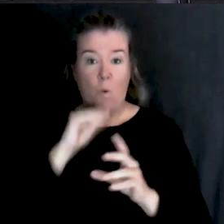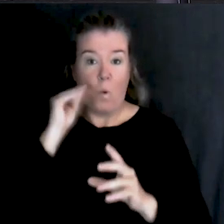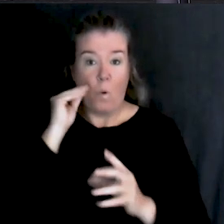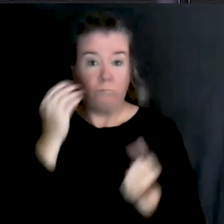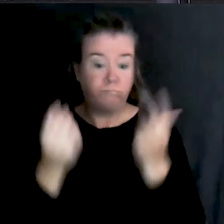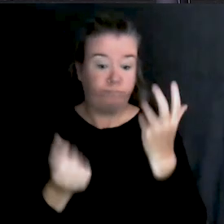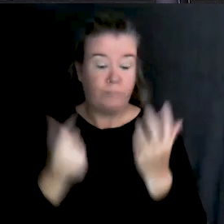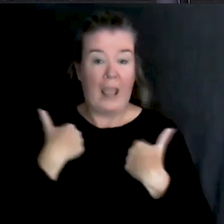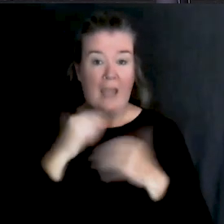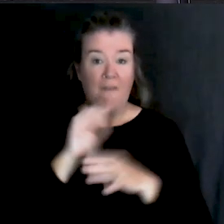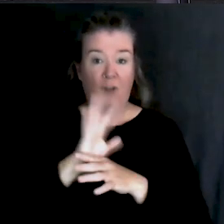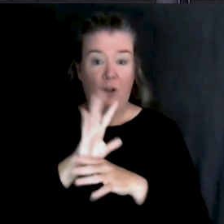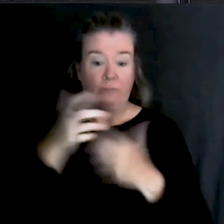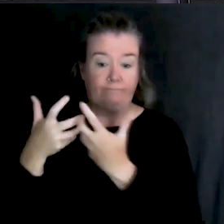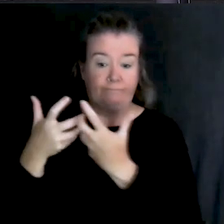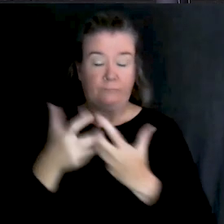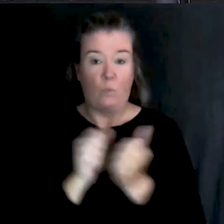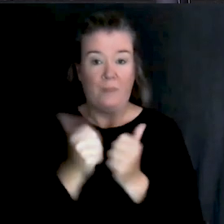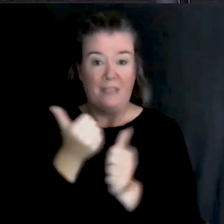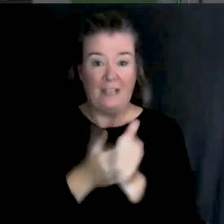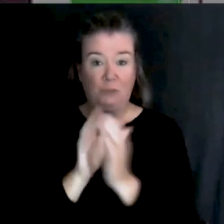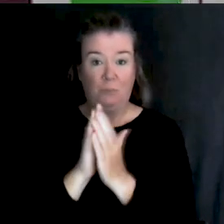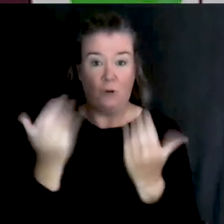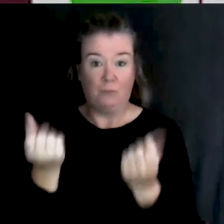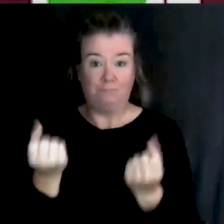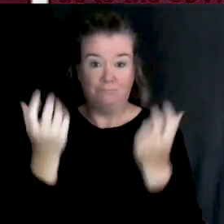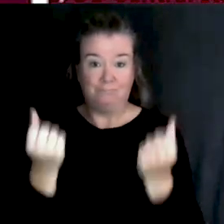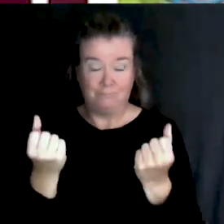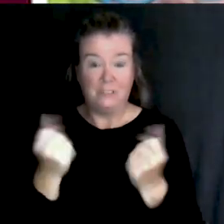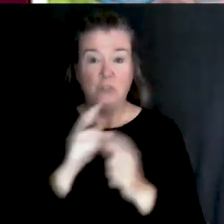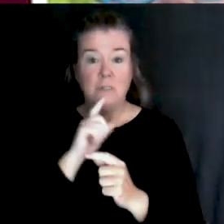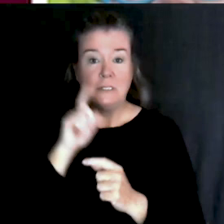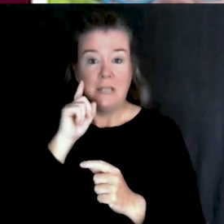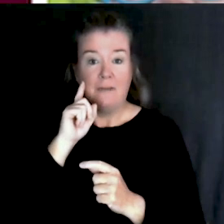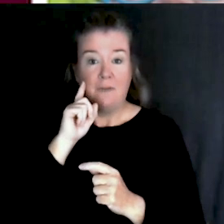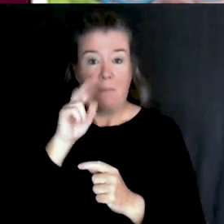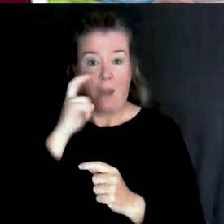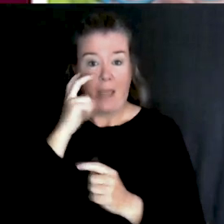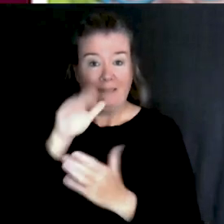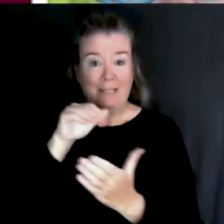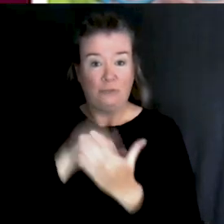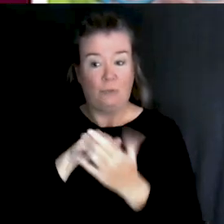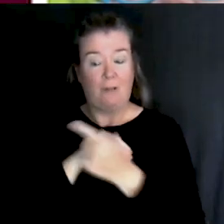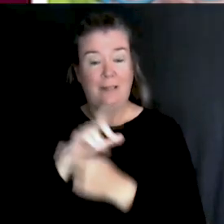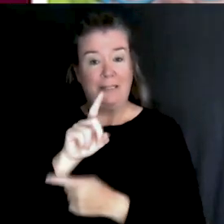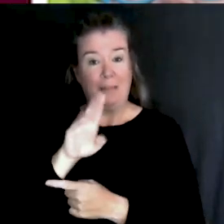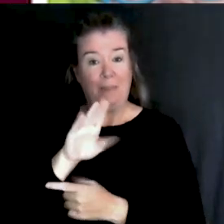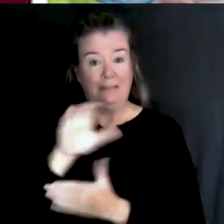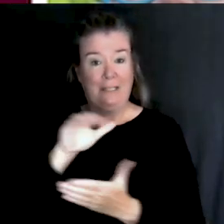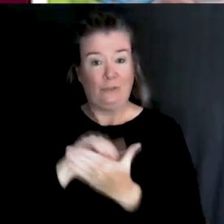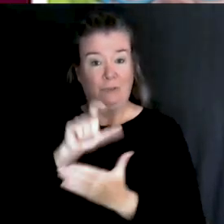videos that go along with each book. Go to DeafBlind Central's website, dbcentral.org,